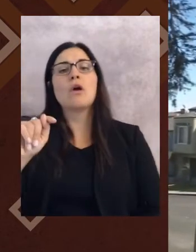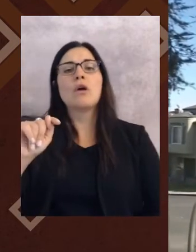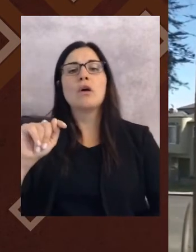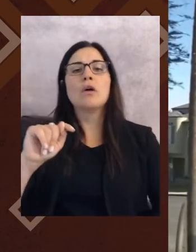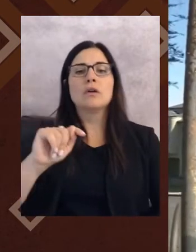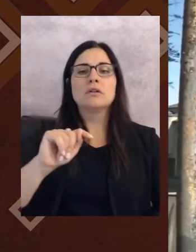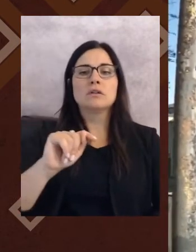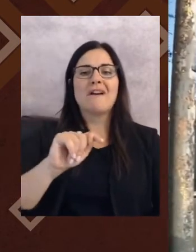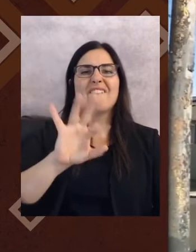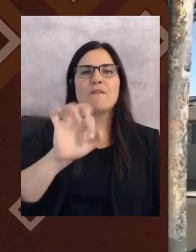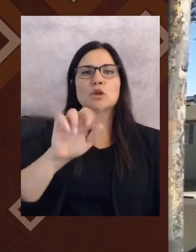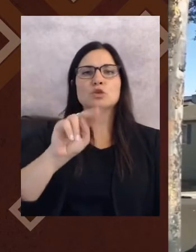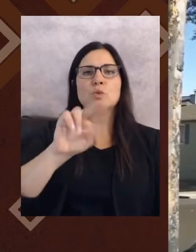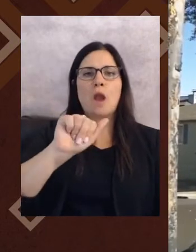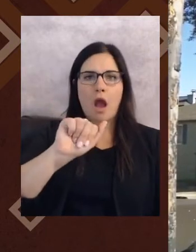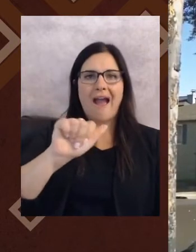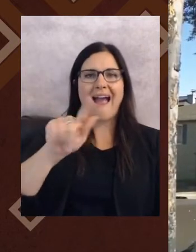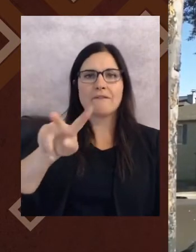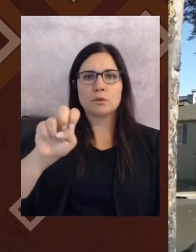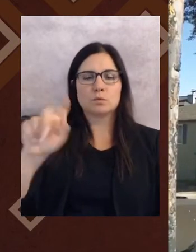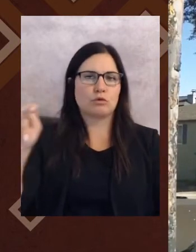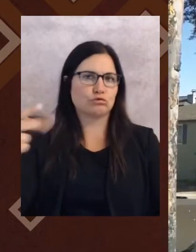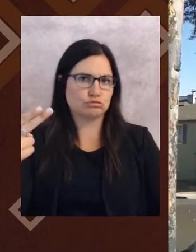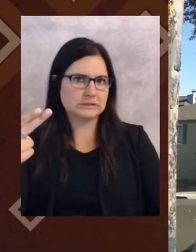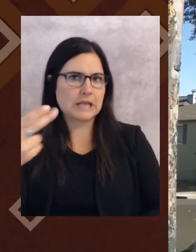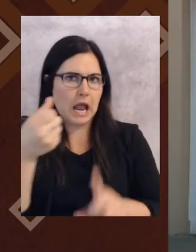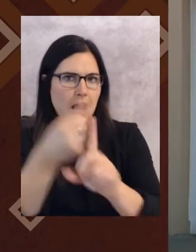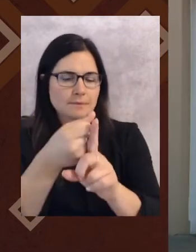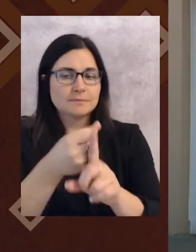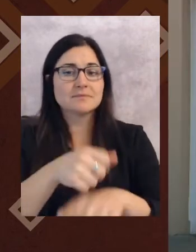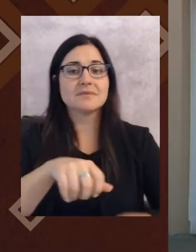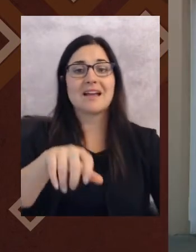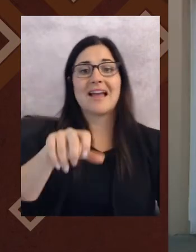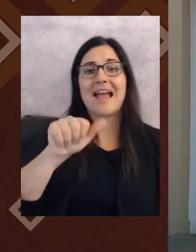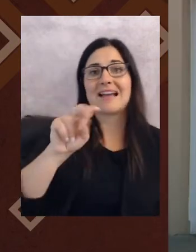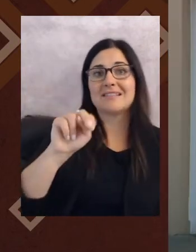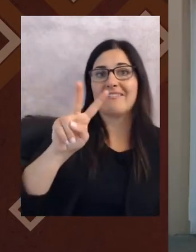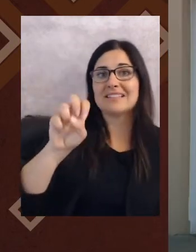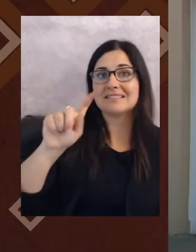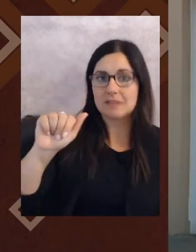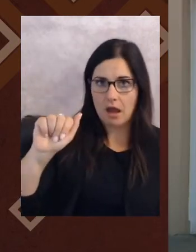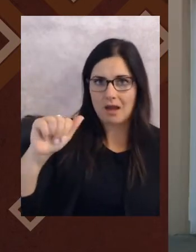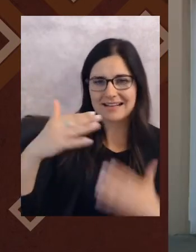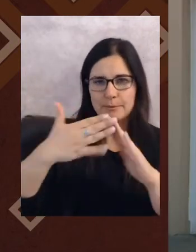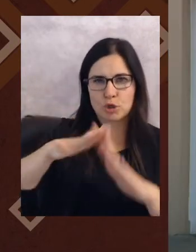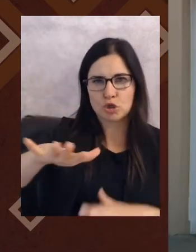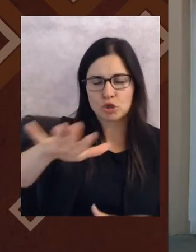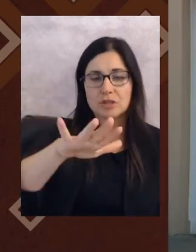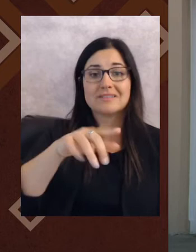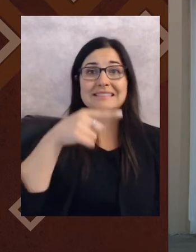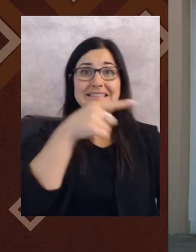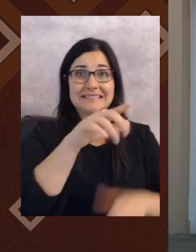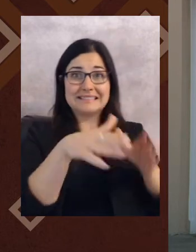Avenue in the answer Vista neighborhood. Rotana Park died from his injuries on Saturday.